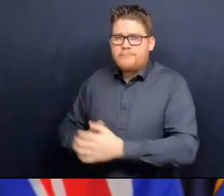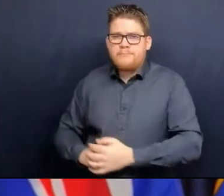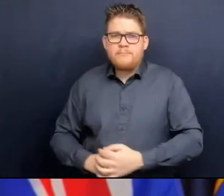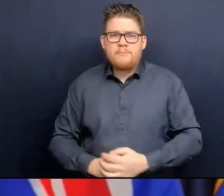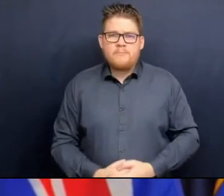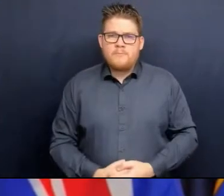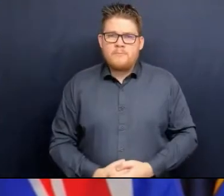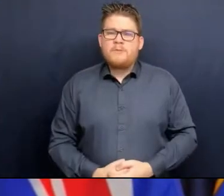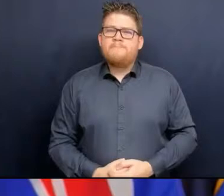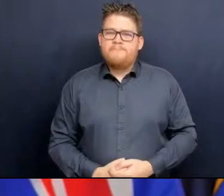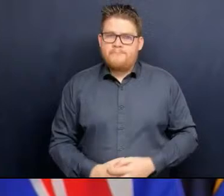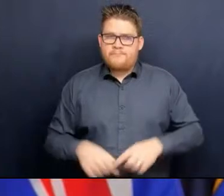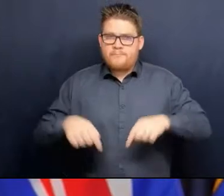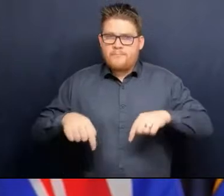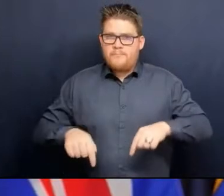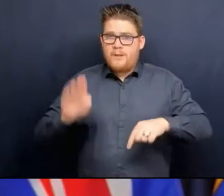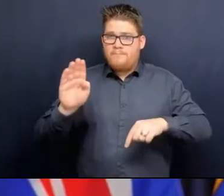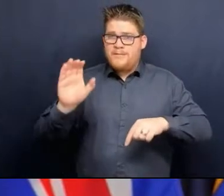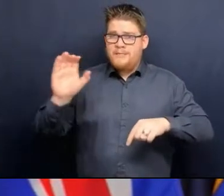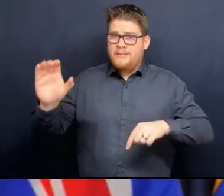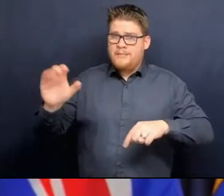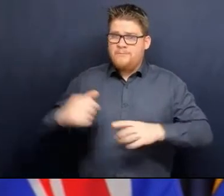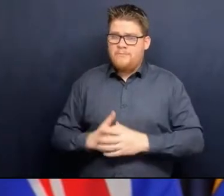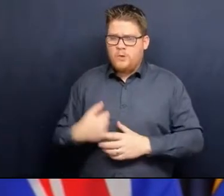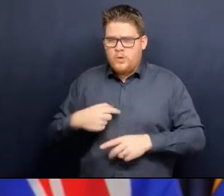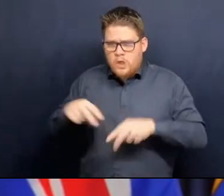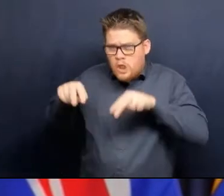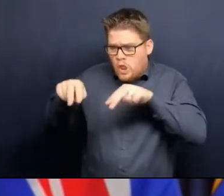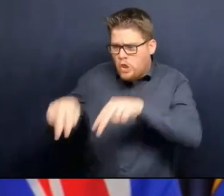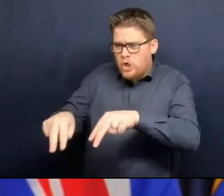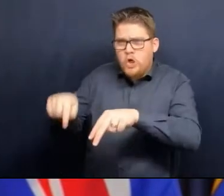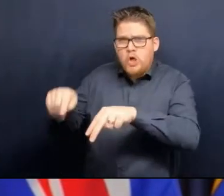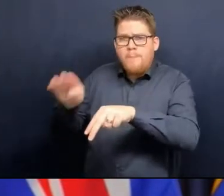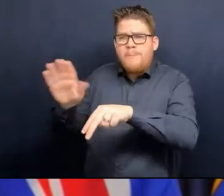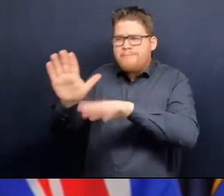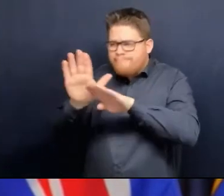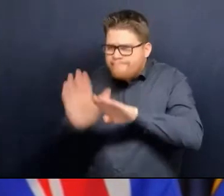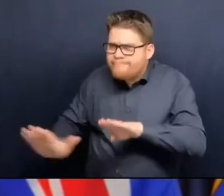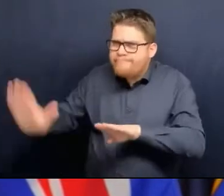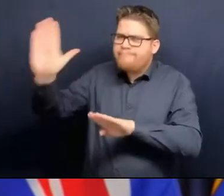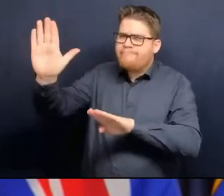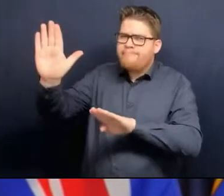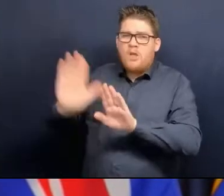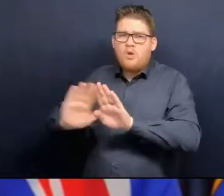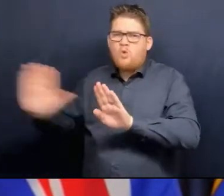NBC is the same approach following what we see in the